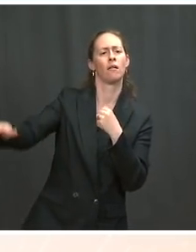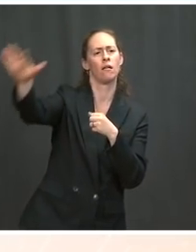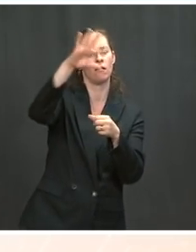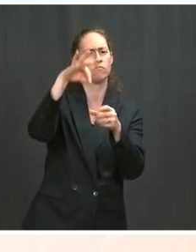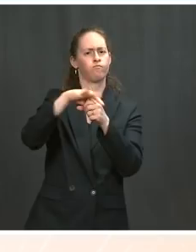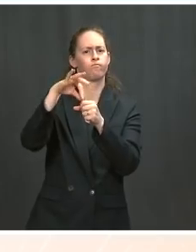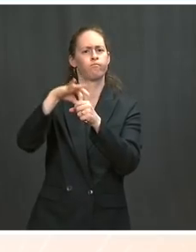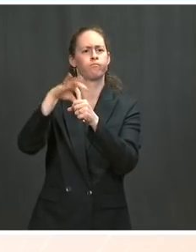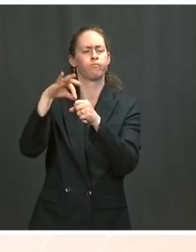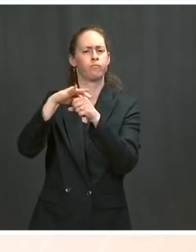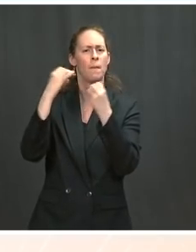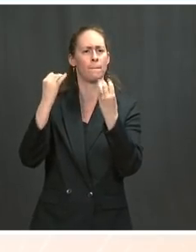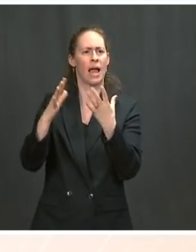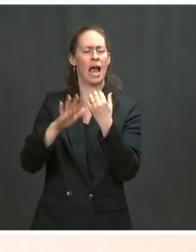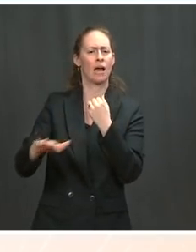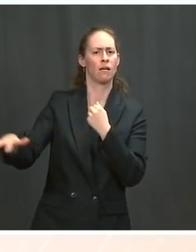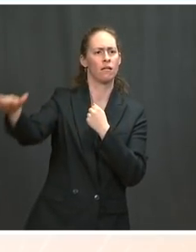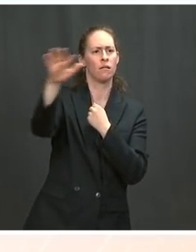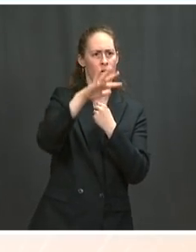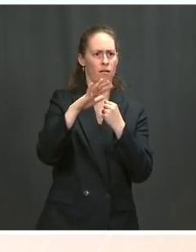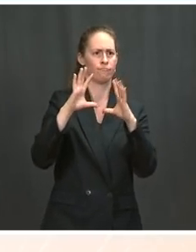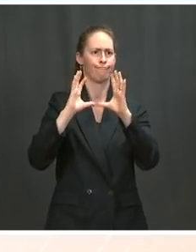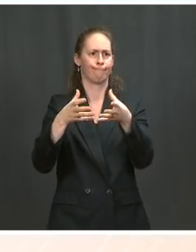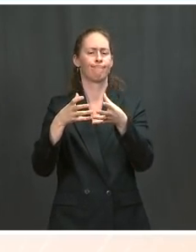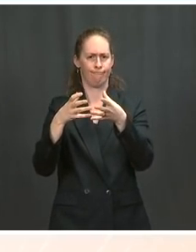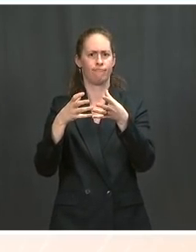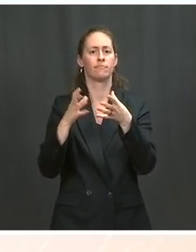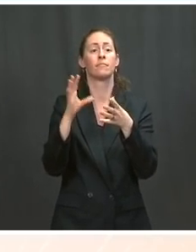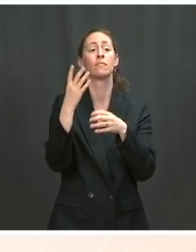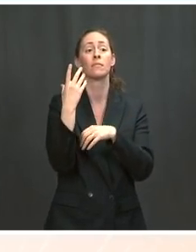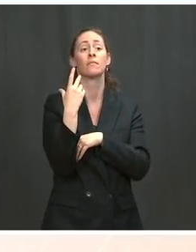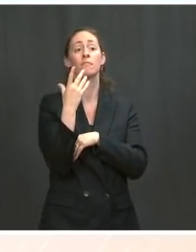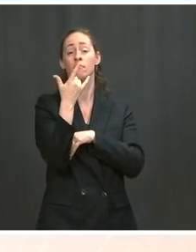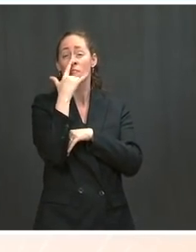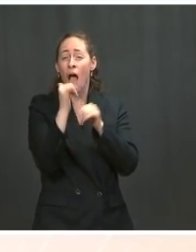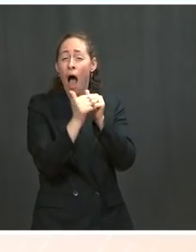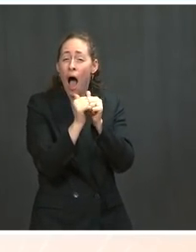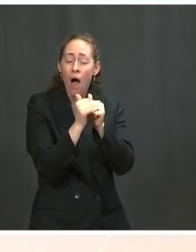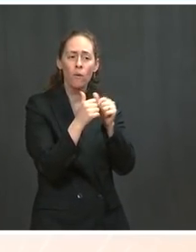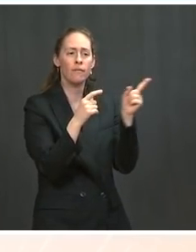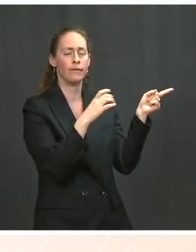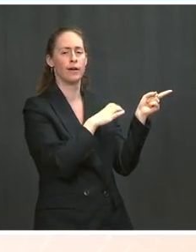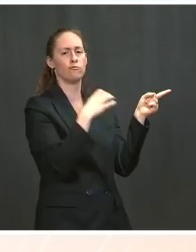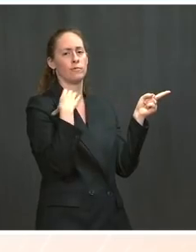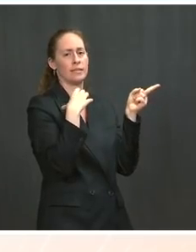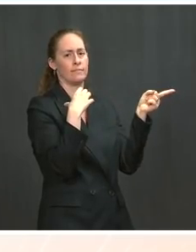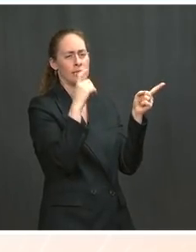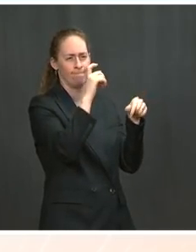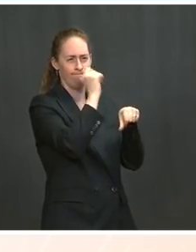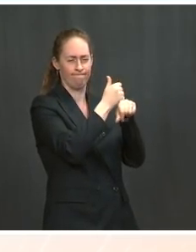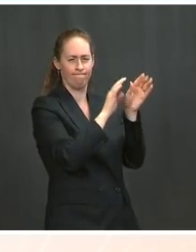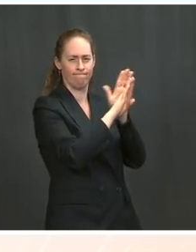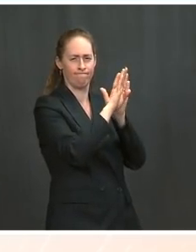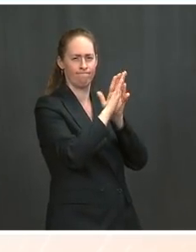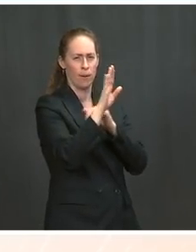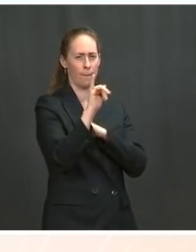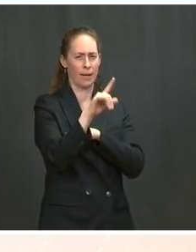to make the bill as strong as possible, as would be the case in any -- nearly any negotiation or about any piece of legislation.